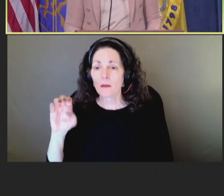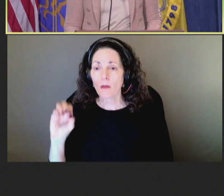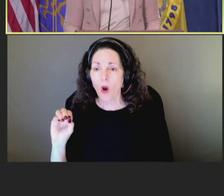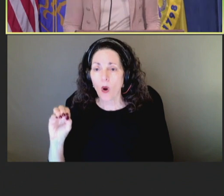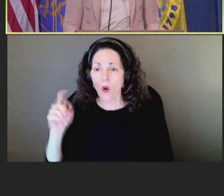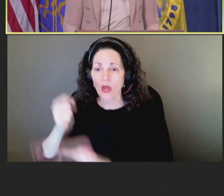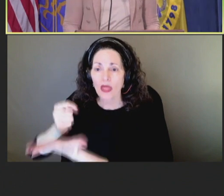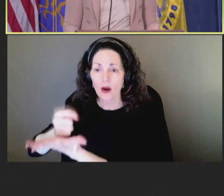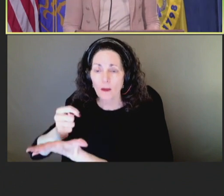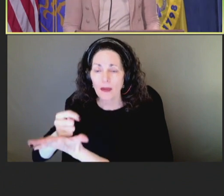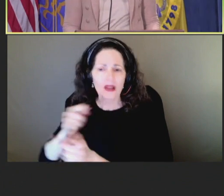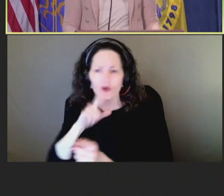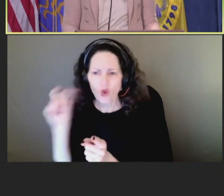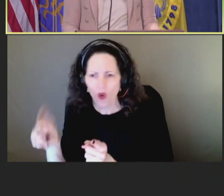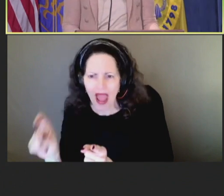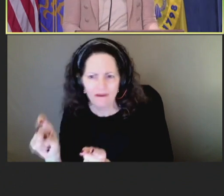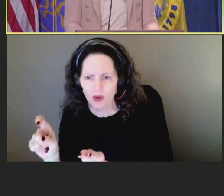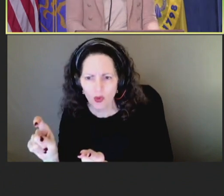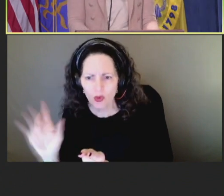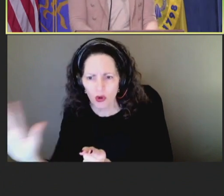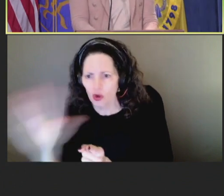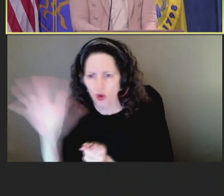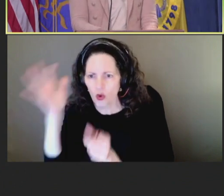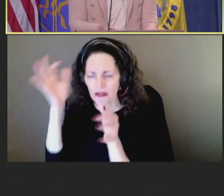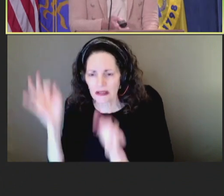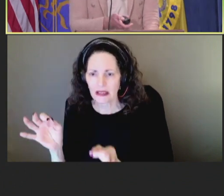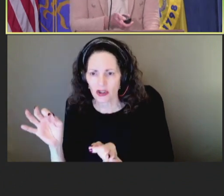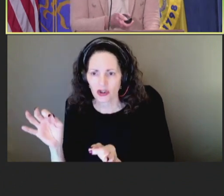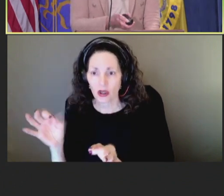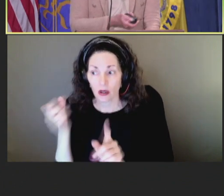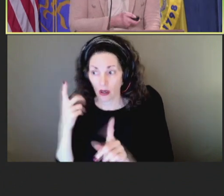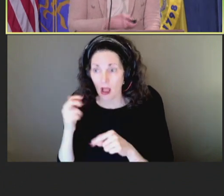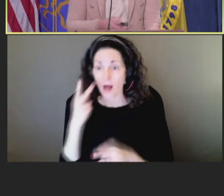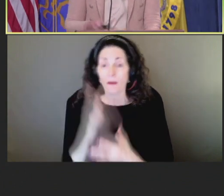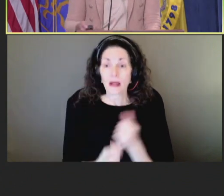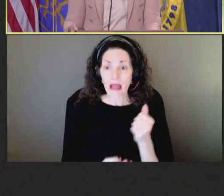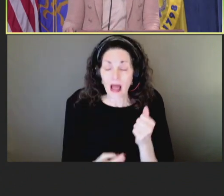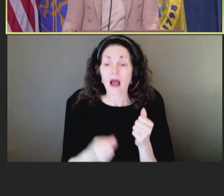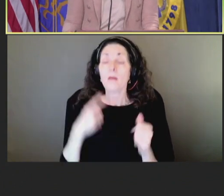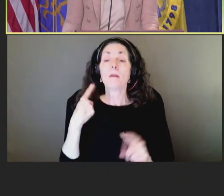sides of the aisle helping us with this effort. And so, it's really encouraging.